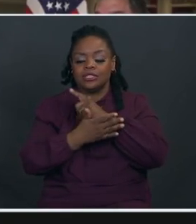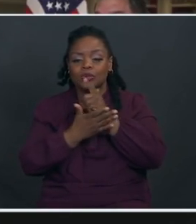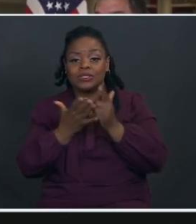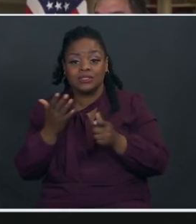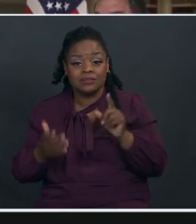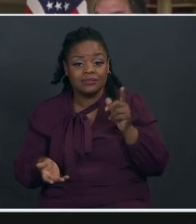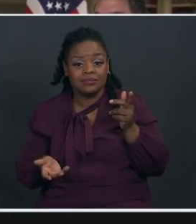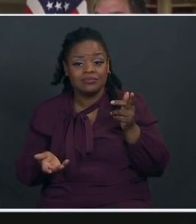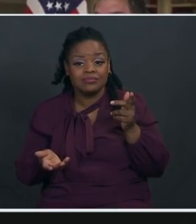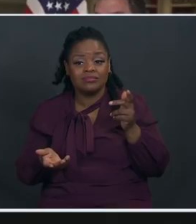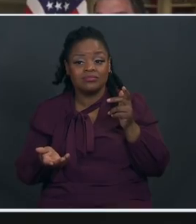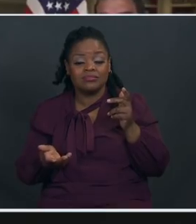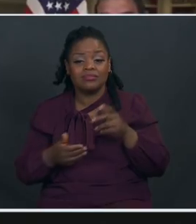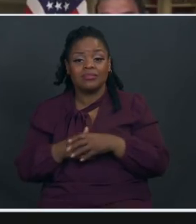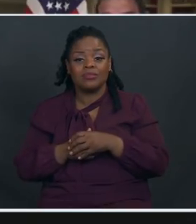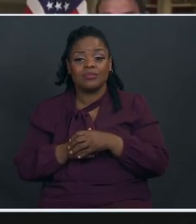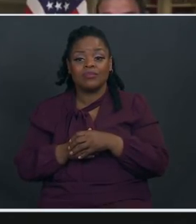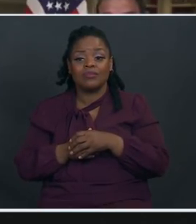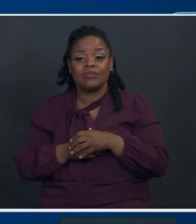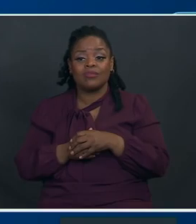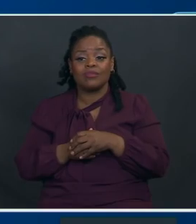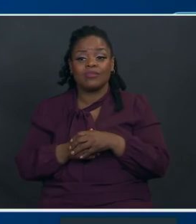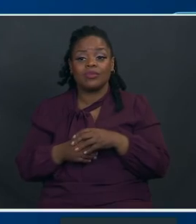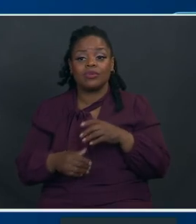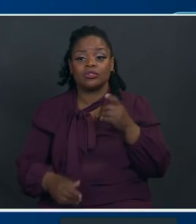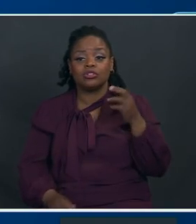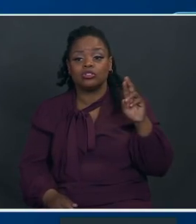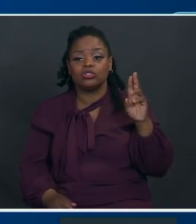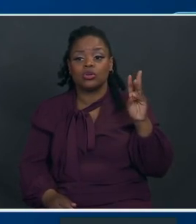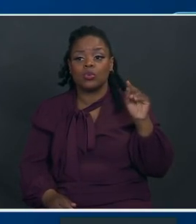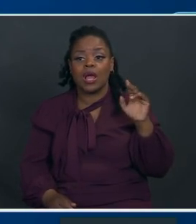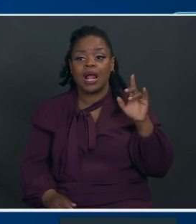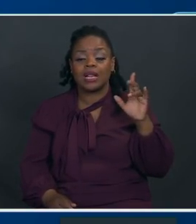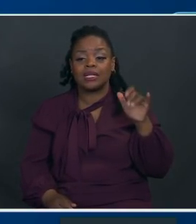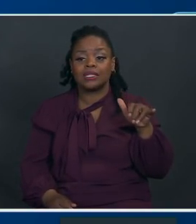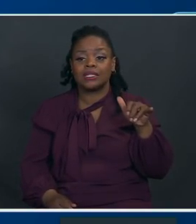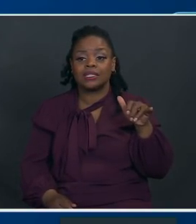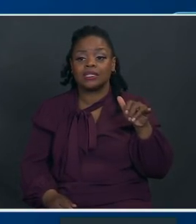Mr. Zients: Dr. Walensky, why don't you take that first? Dr. Walensky: Thank you. And yes, we are actively working on this.